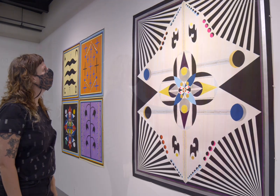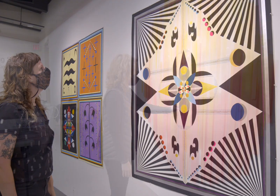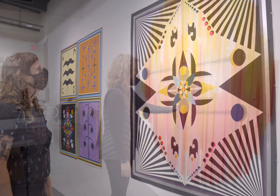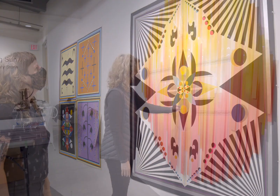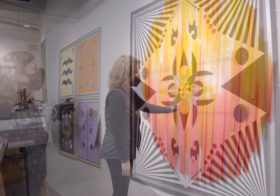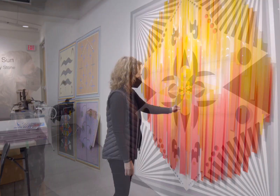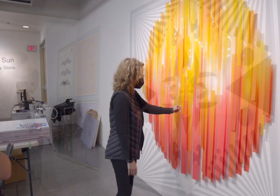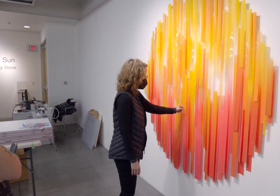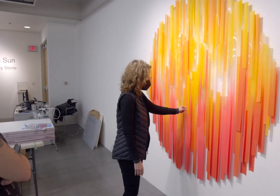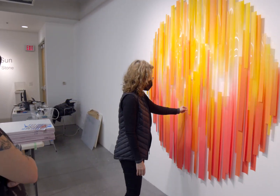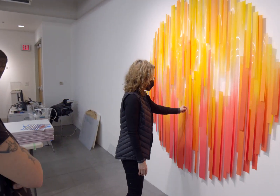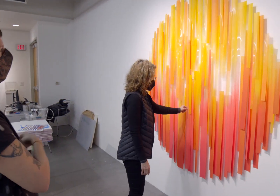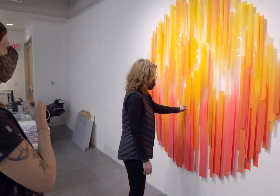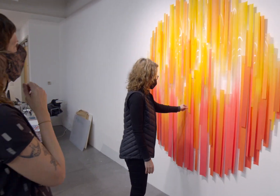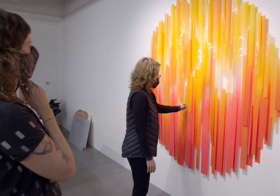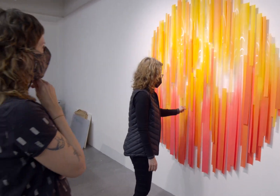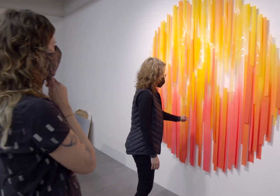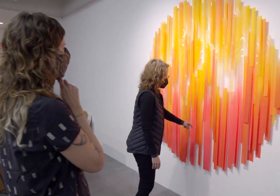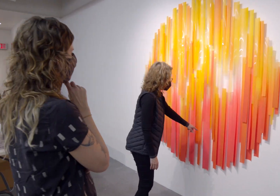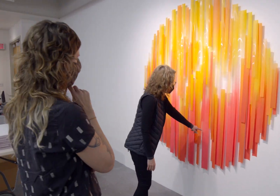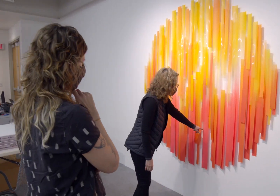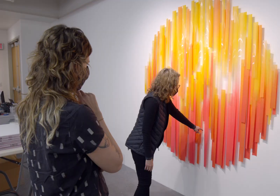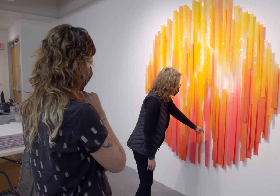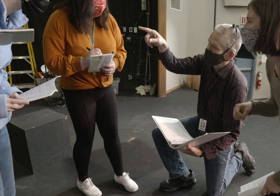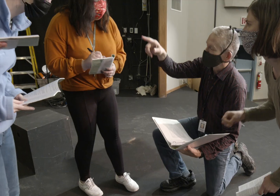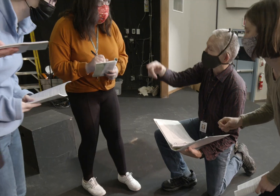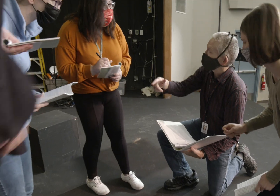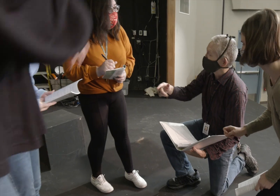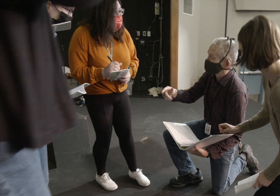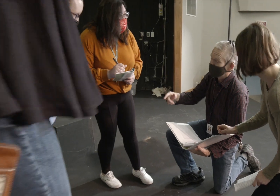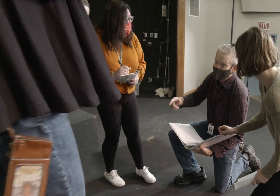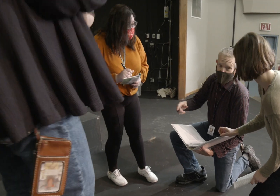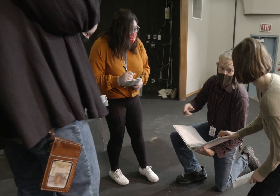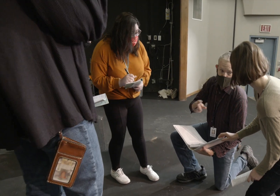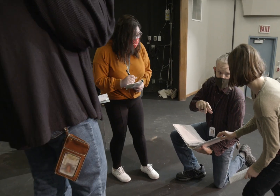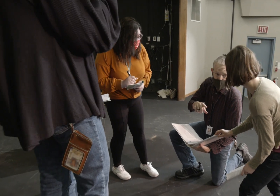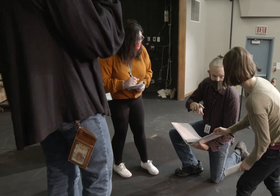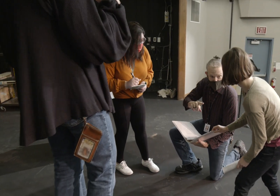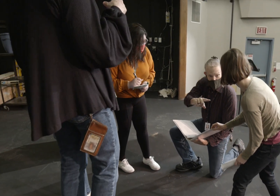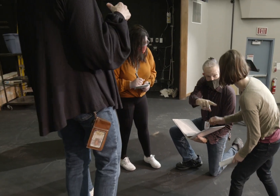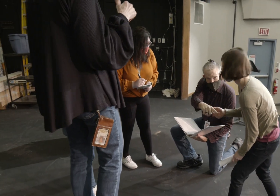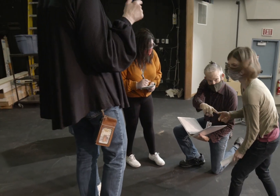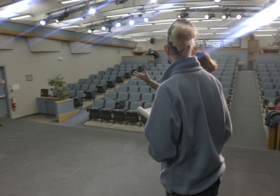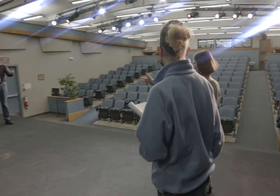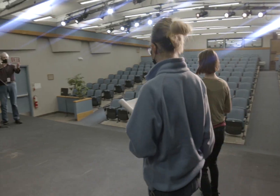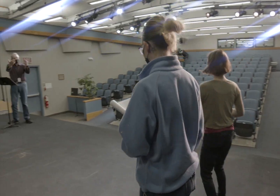a student art show. Music and Theatre students hone their craft via public performance